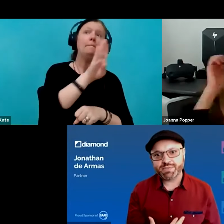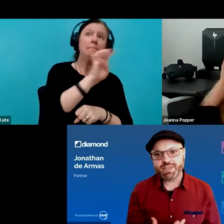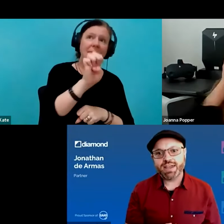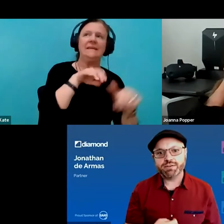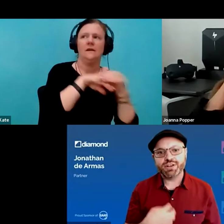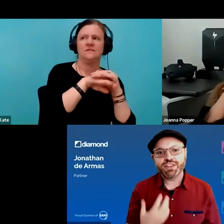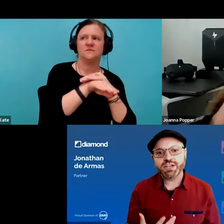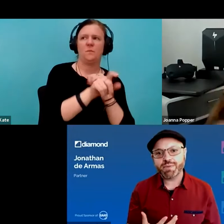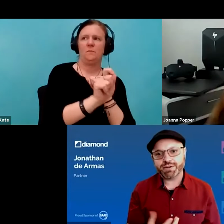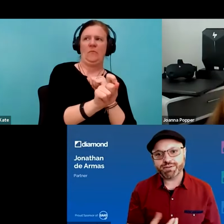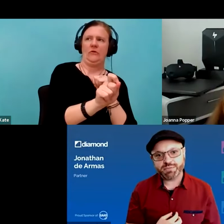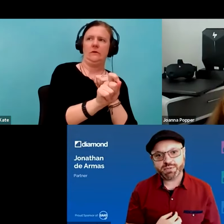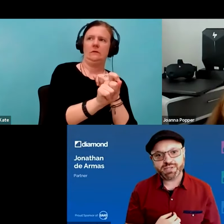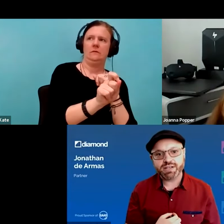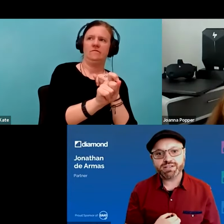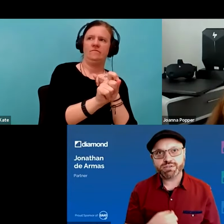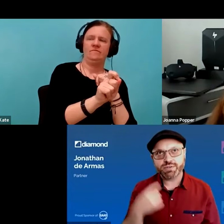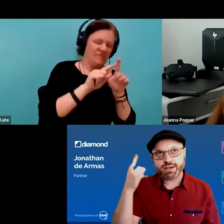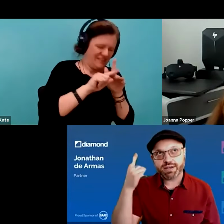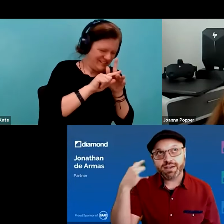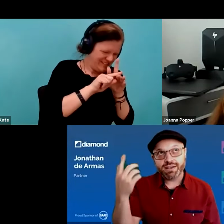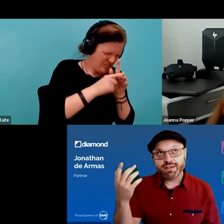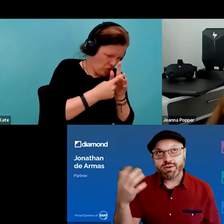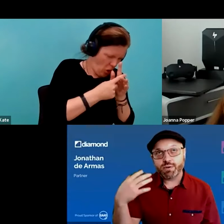Jonathan de Armas: And and think about it from the beginning so that you help to